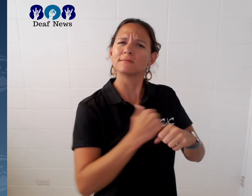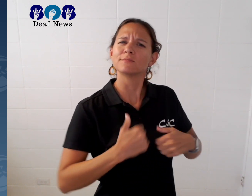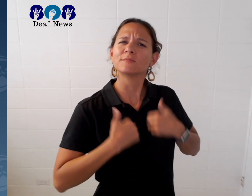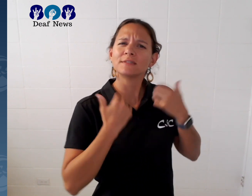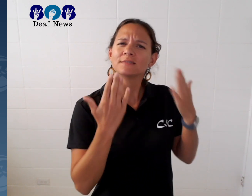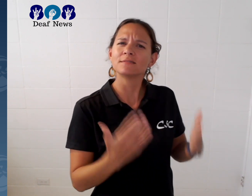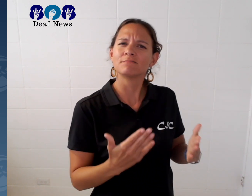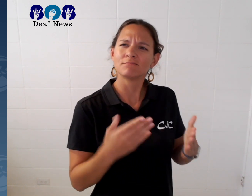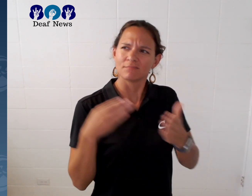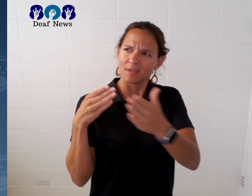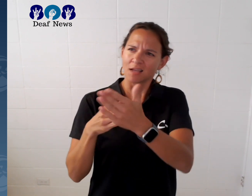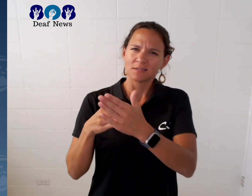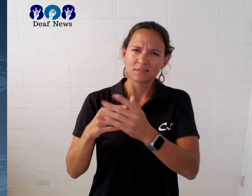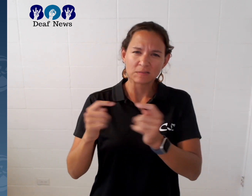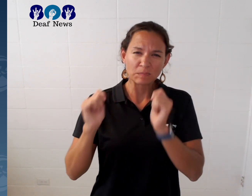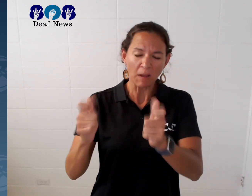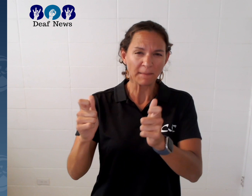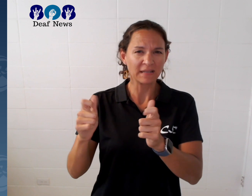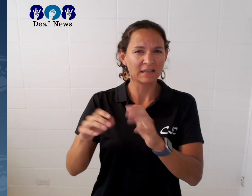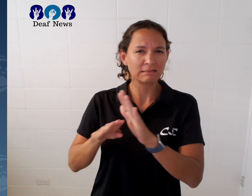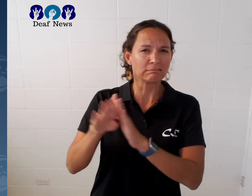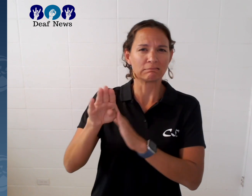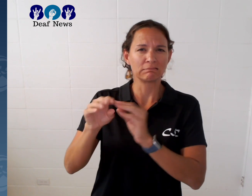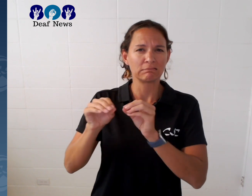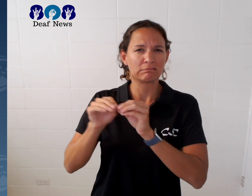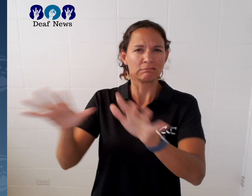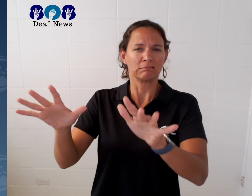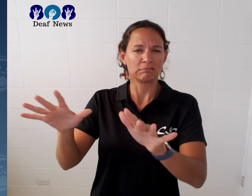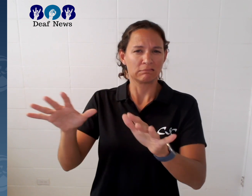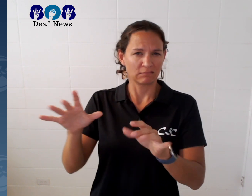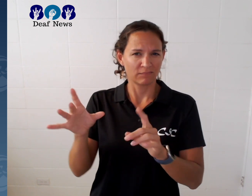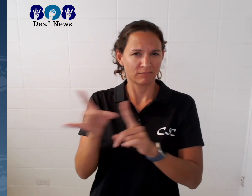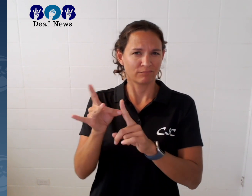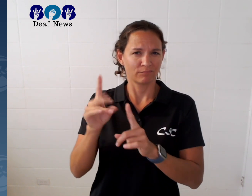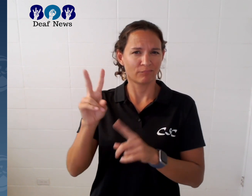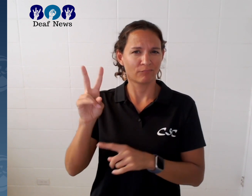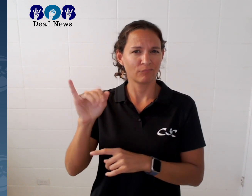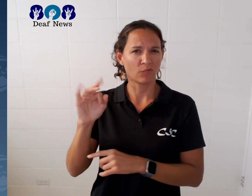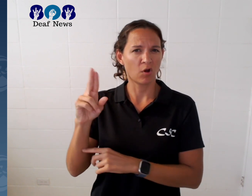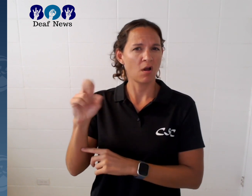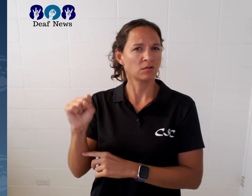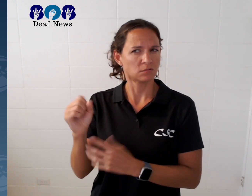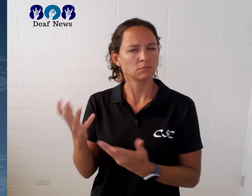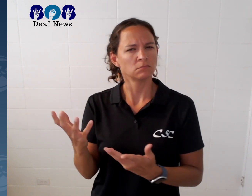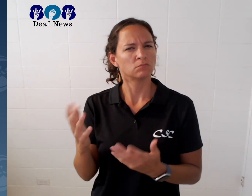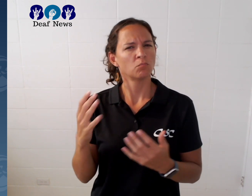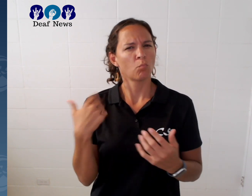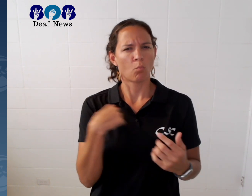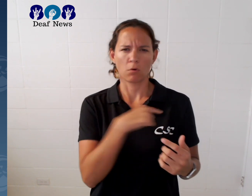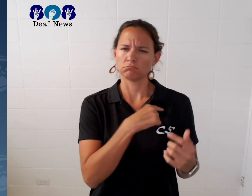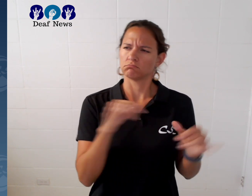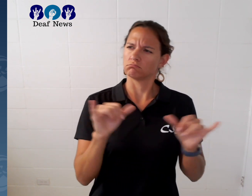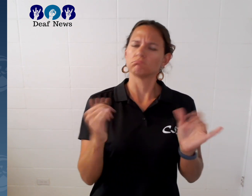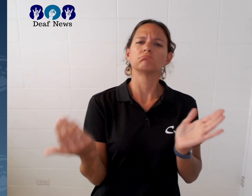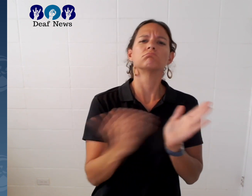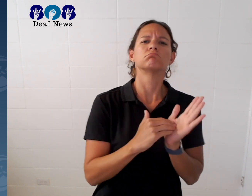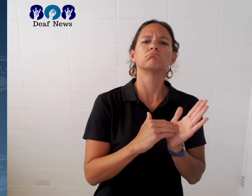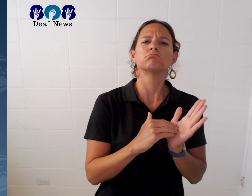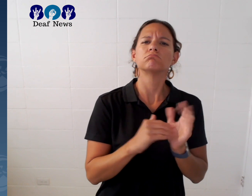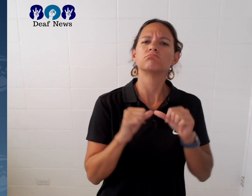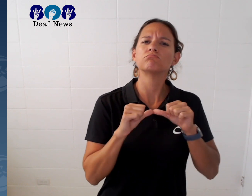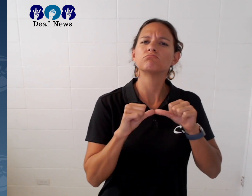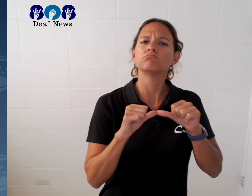place during that time protecting residents and preventing the spread, rapid speed of the virus.